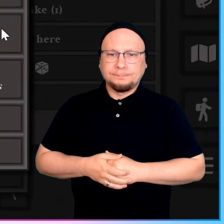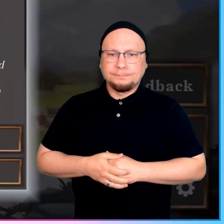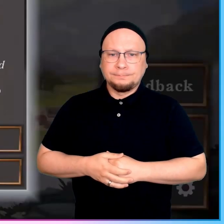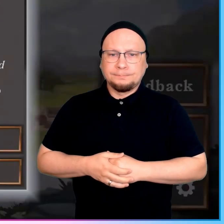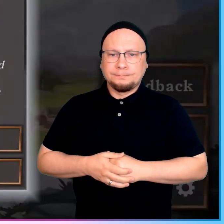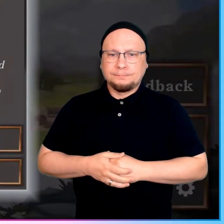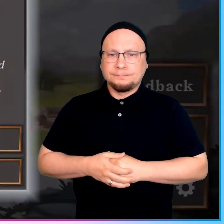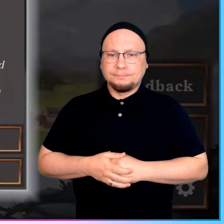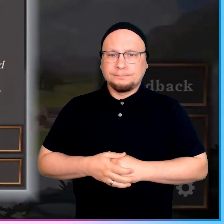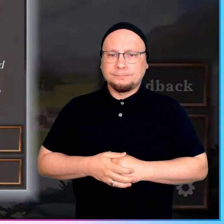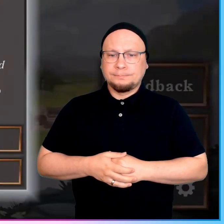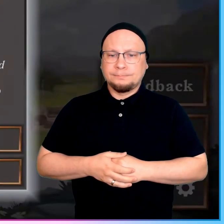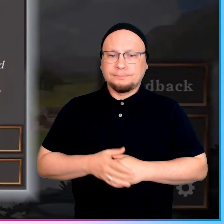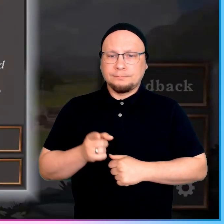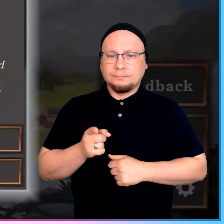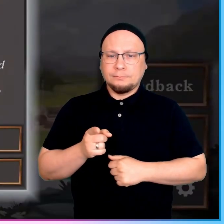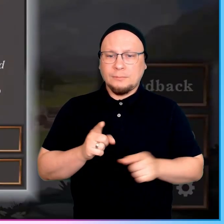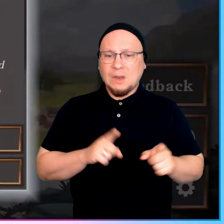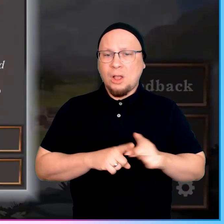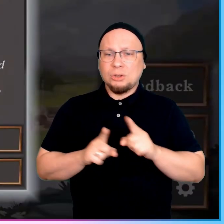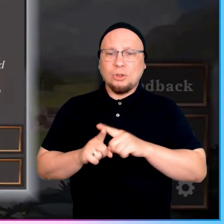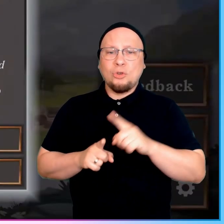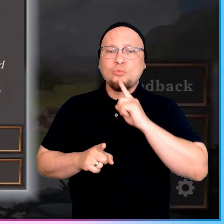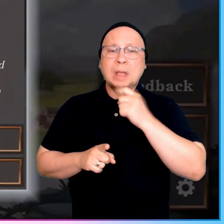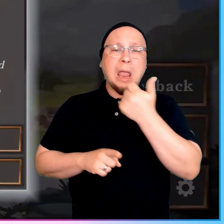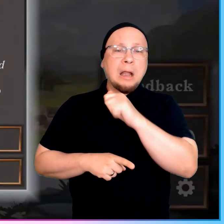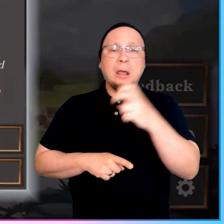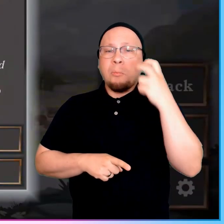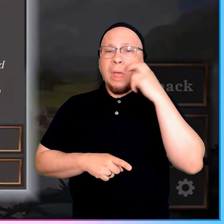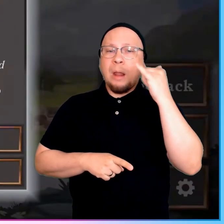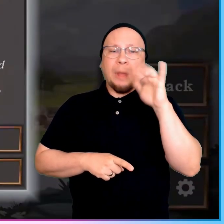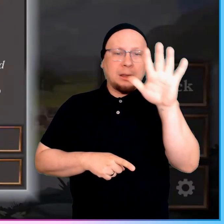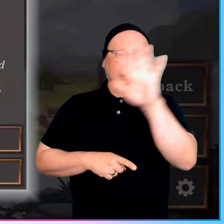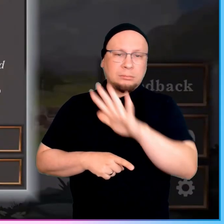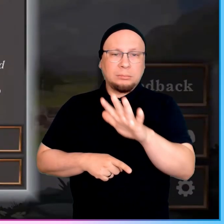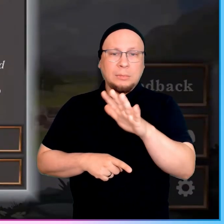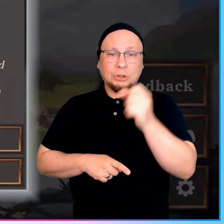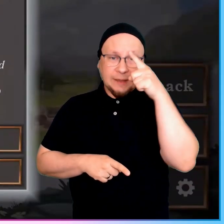Upheaval is completely b lind playable, without sighted assistance. You can use